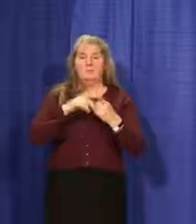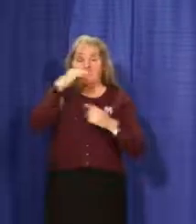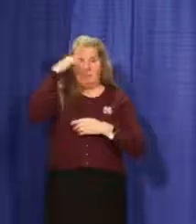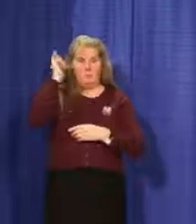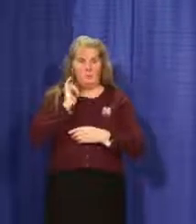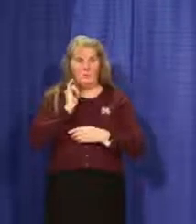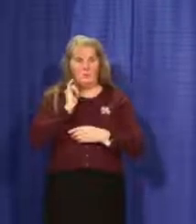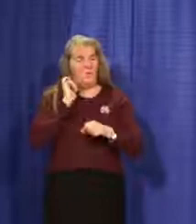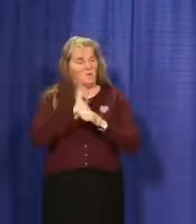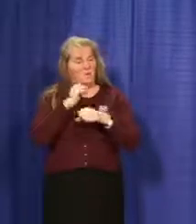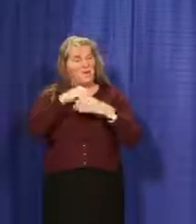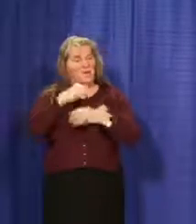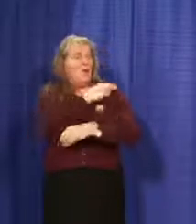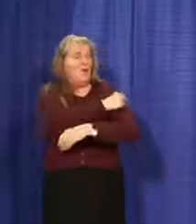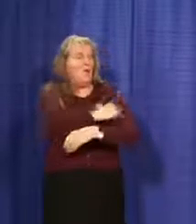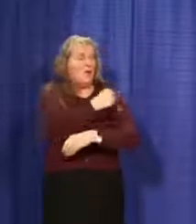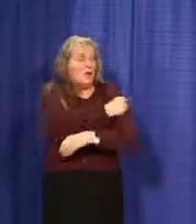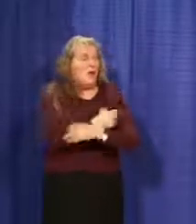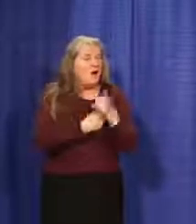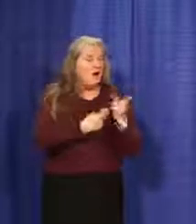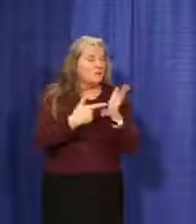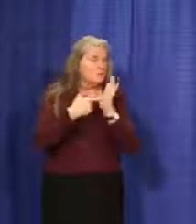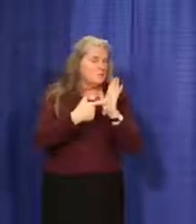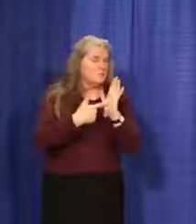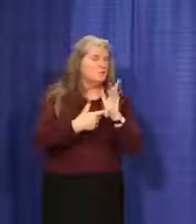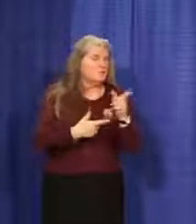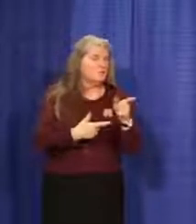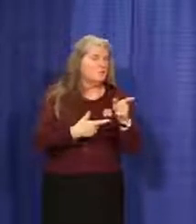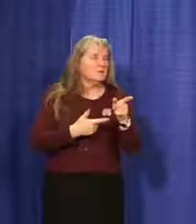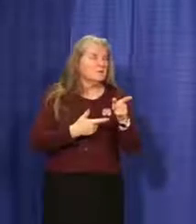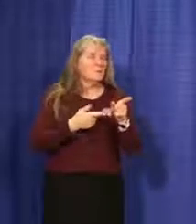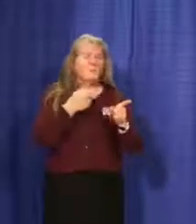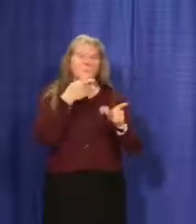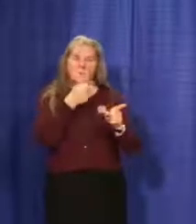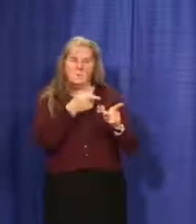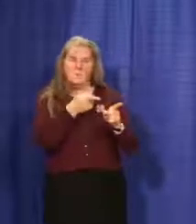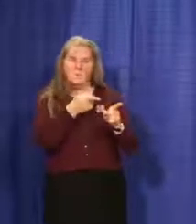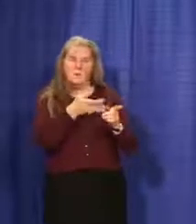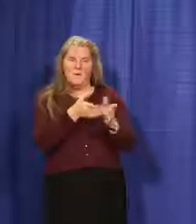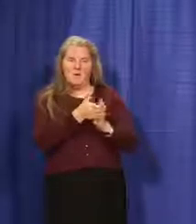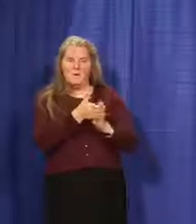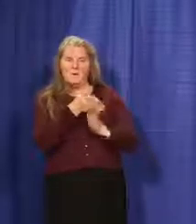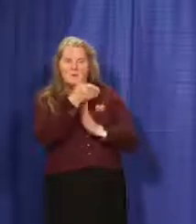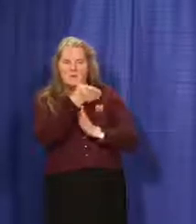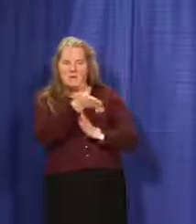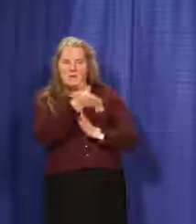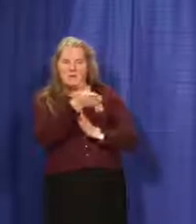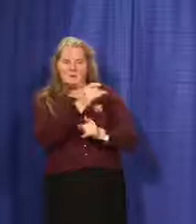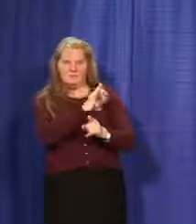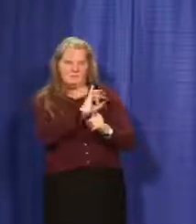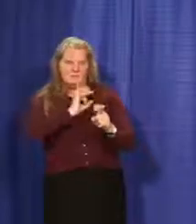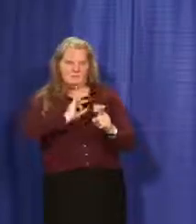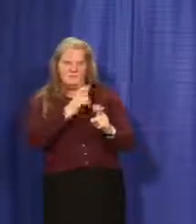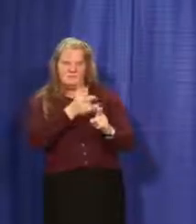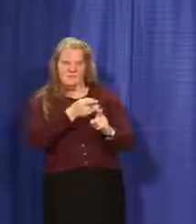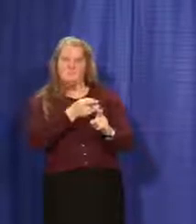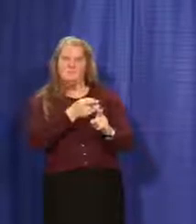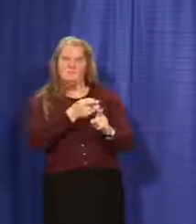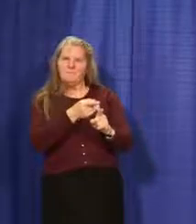For instance, coming into the hospital and maybe are asked to